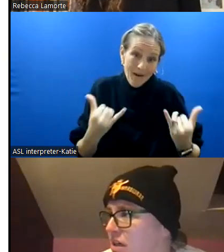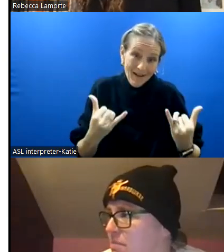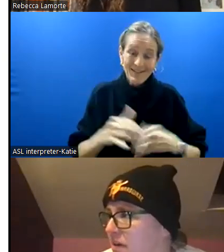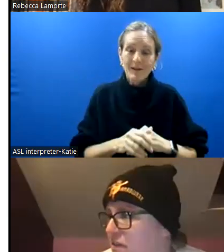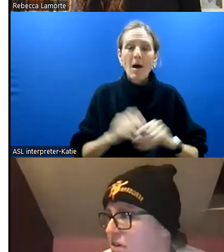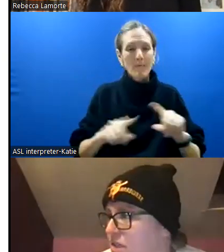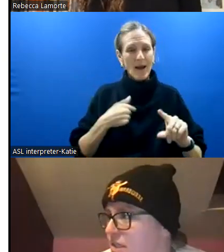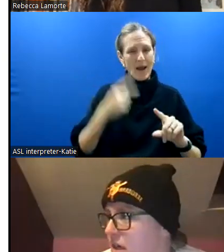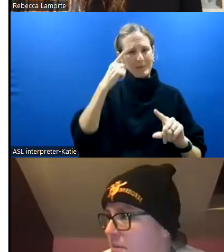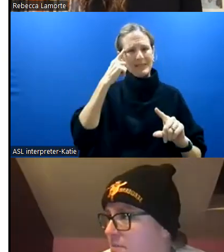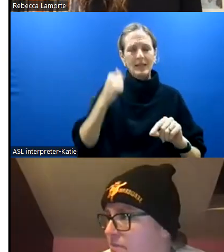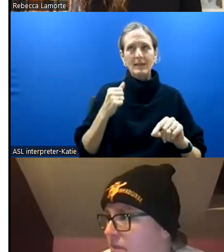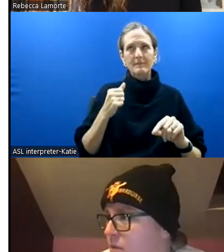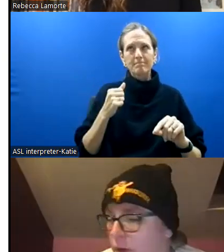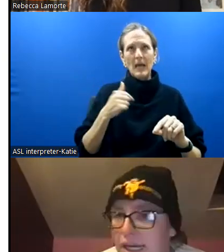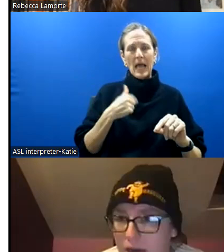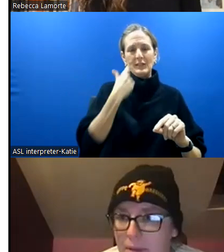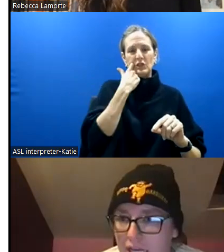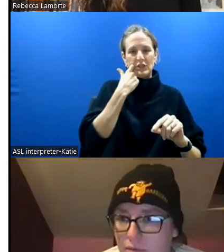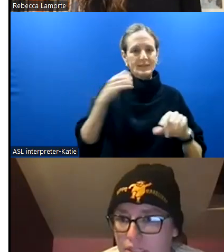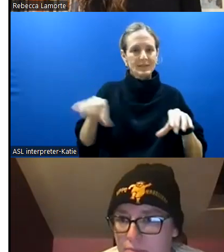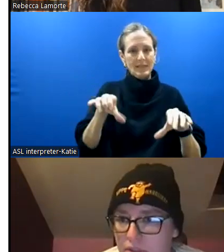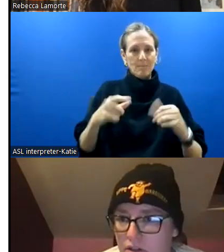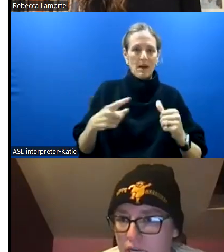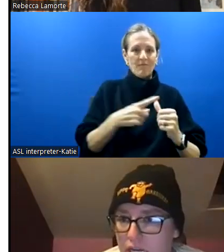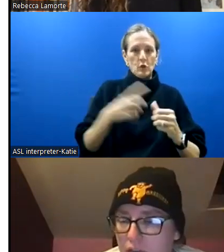on my first winning campaign, which has been really great,